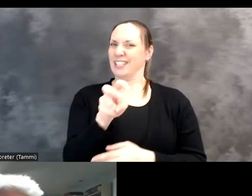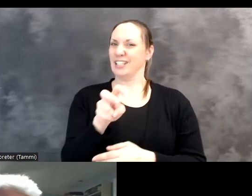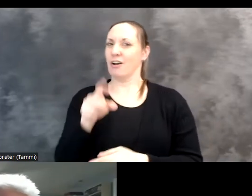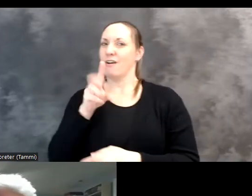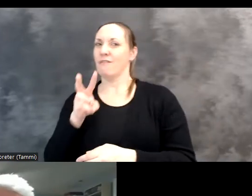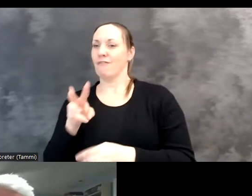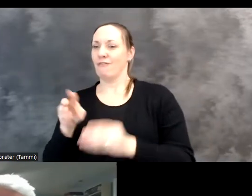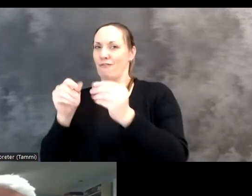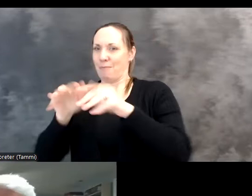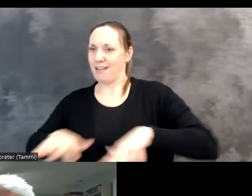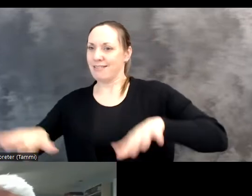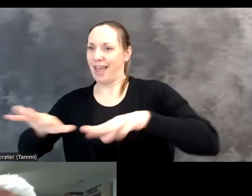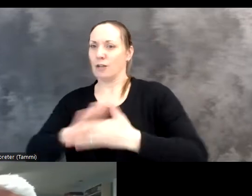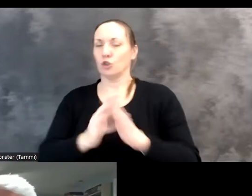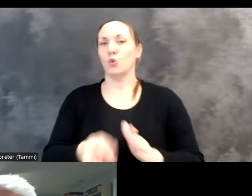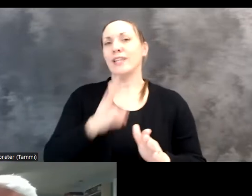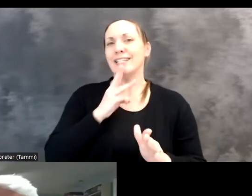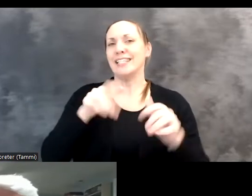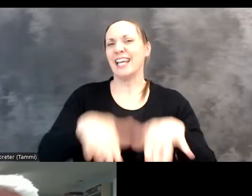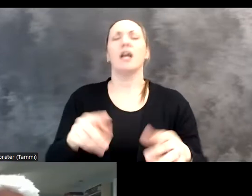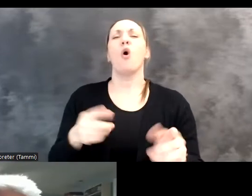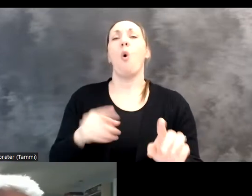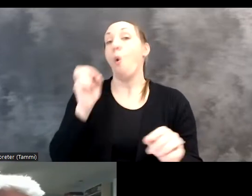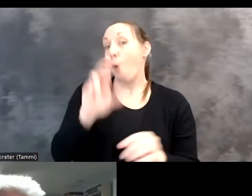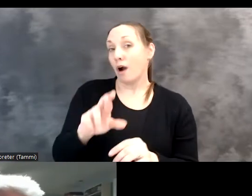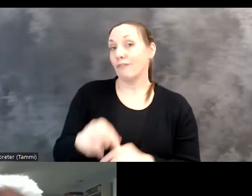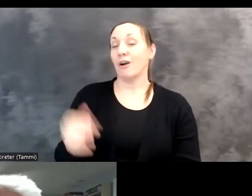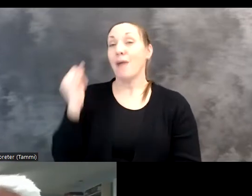has their own kind of consideration for that metaphor in terms of the